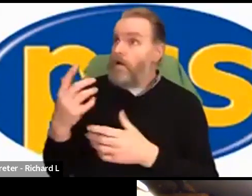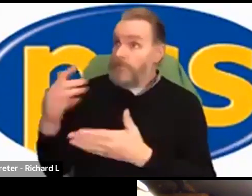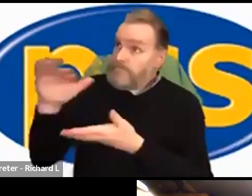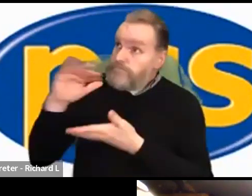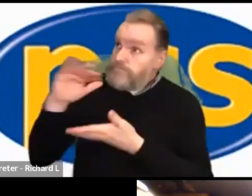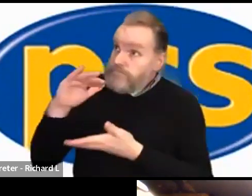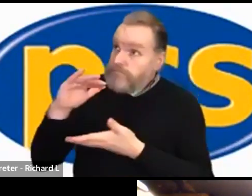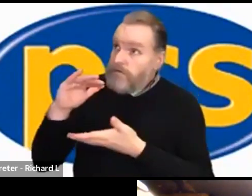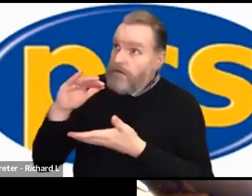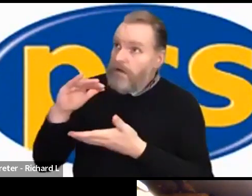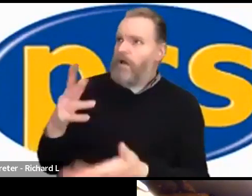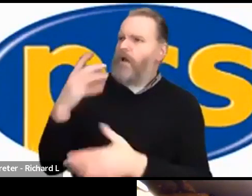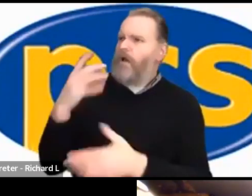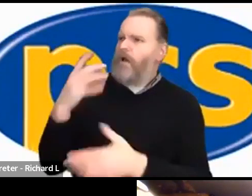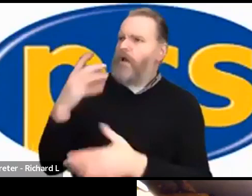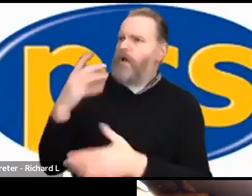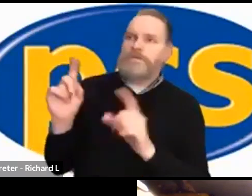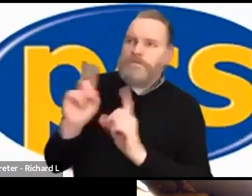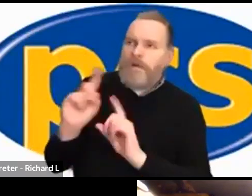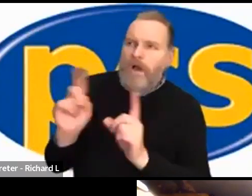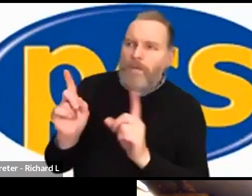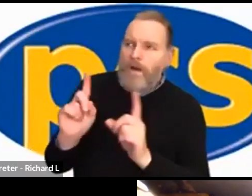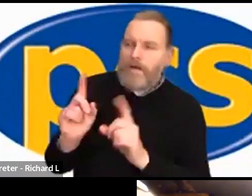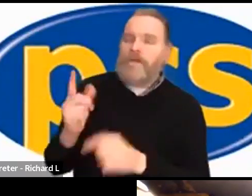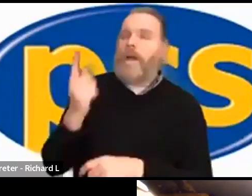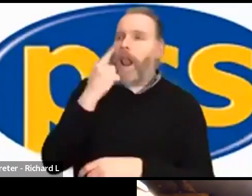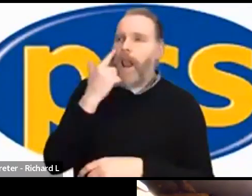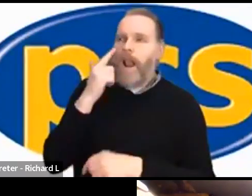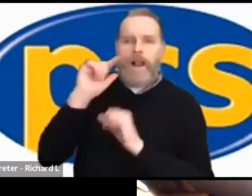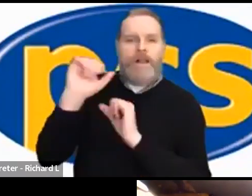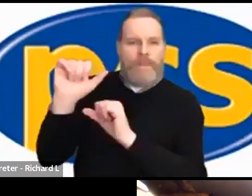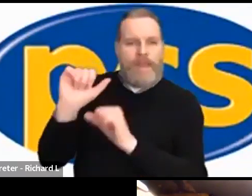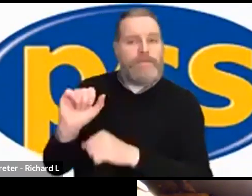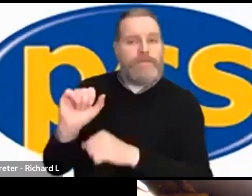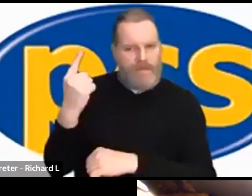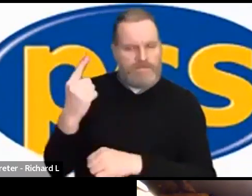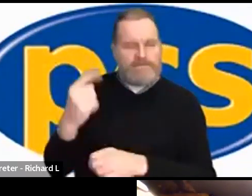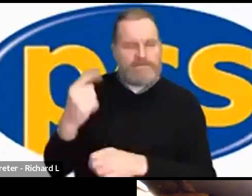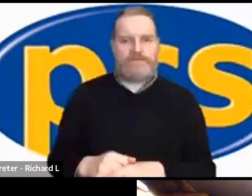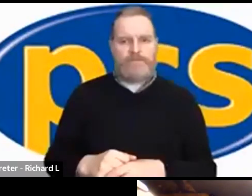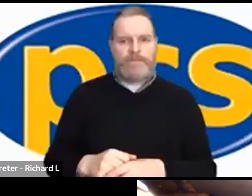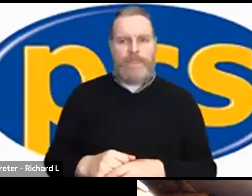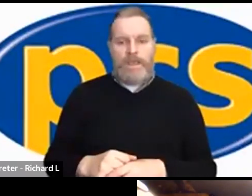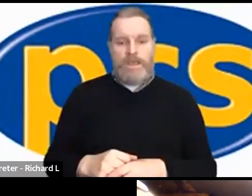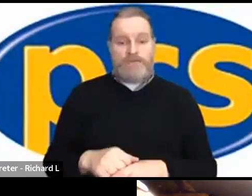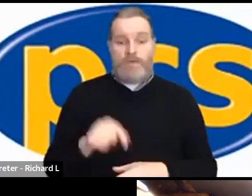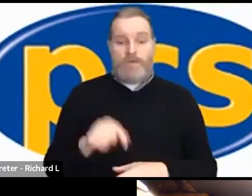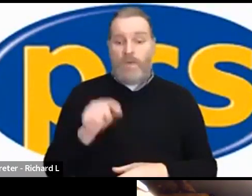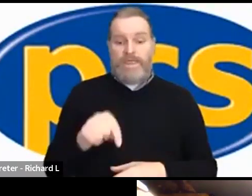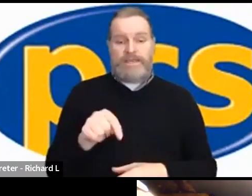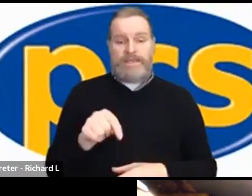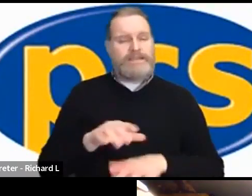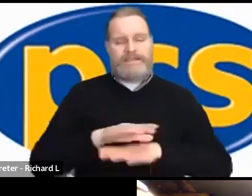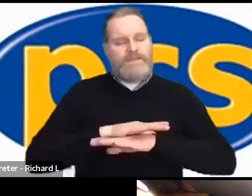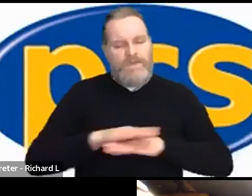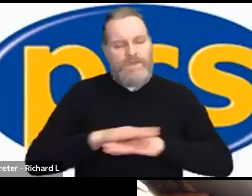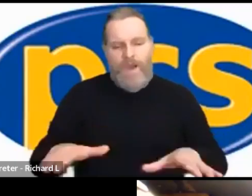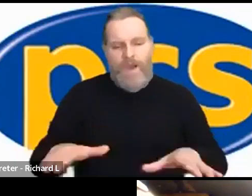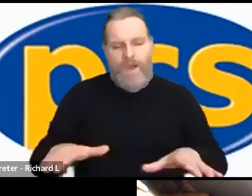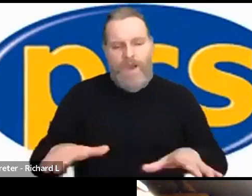called. If the called. If the Government still refused the Government still refused to even get into an y y further further discussions. So the point here is not the point here is not to do what we